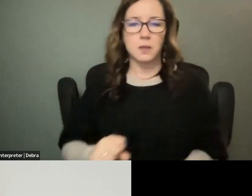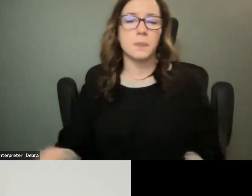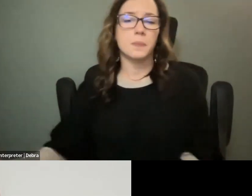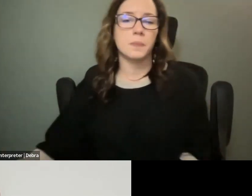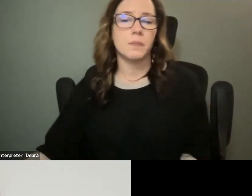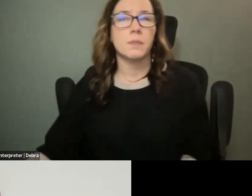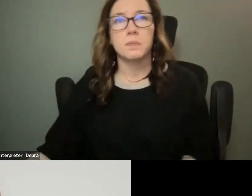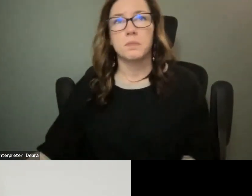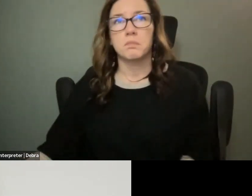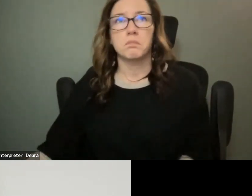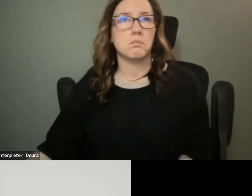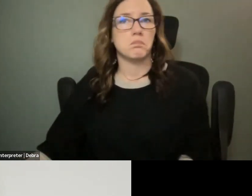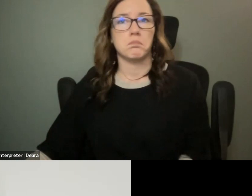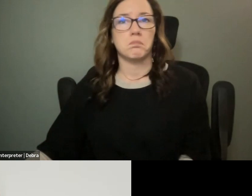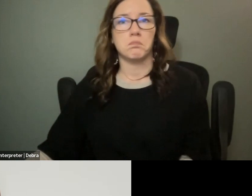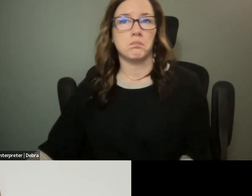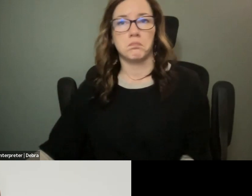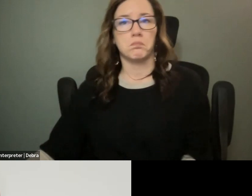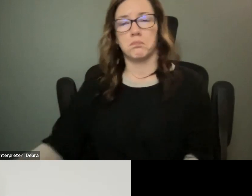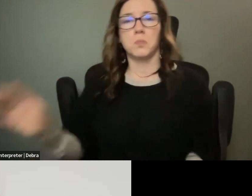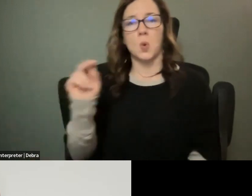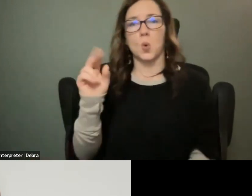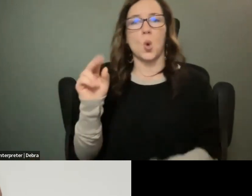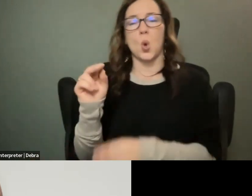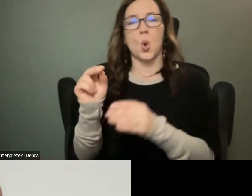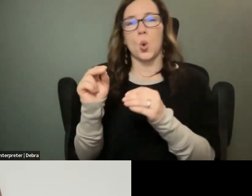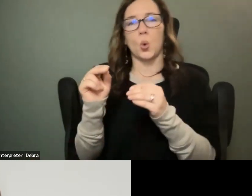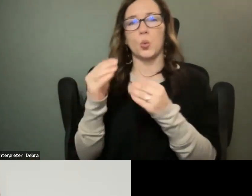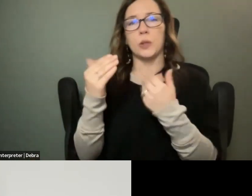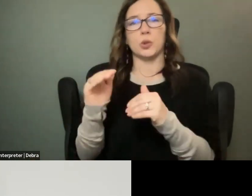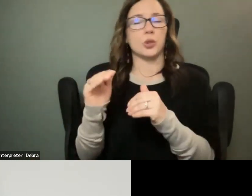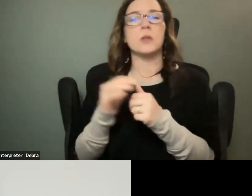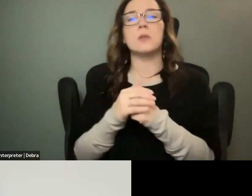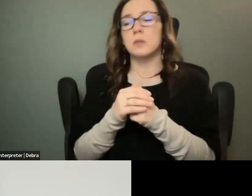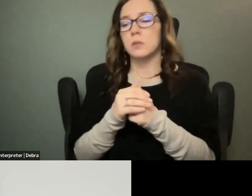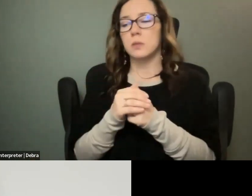no there are no restrictions on the